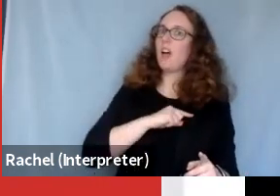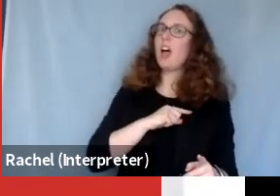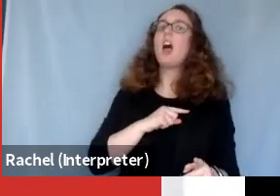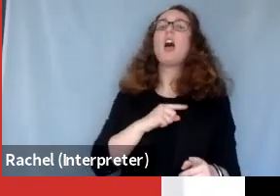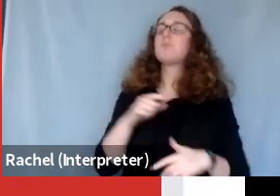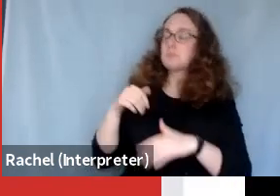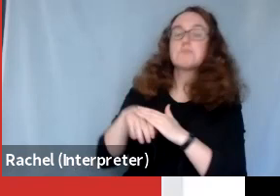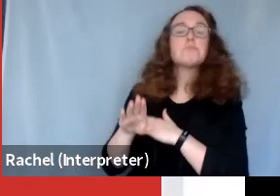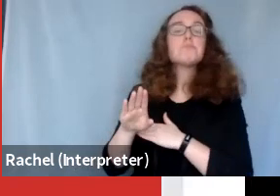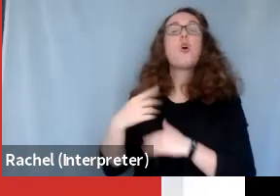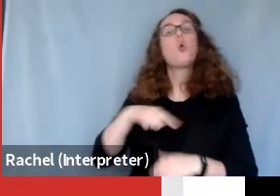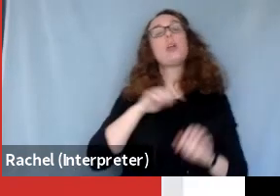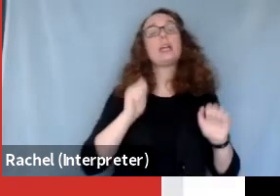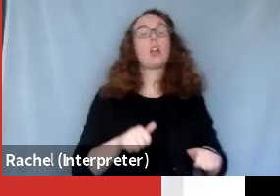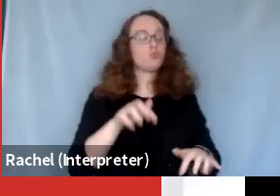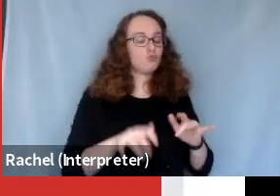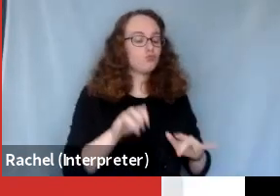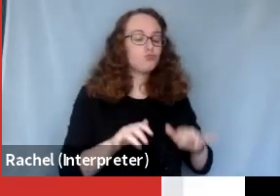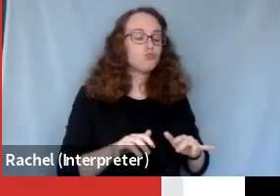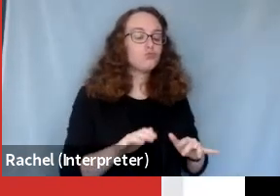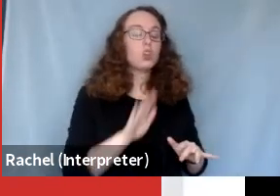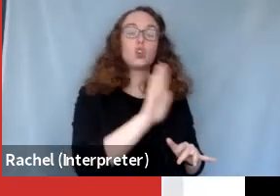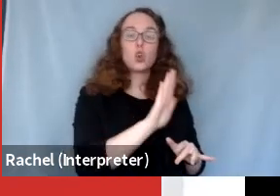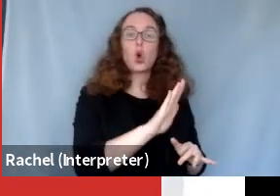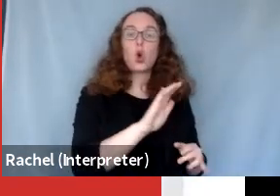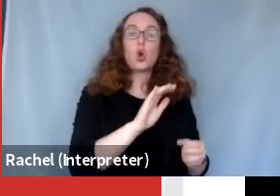heard from them or not. And then you would reach out to them